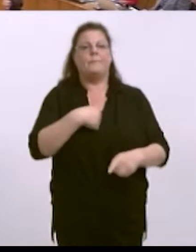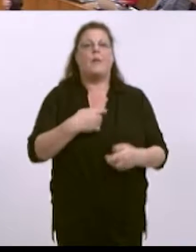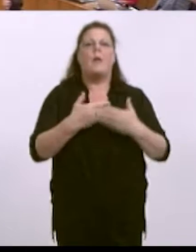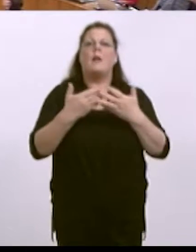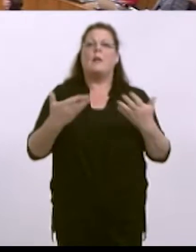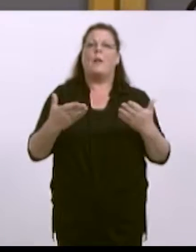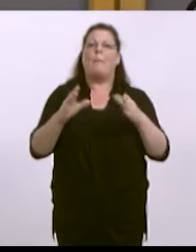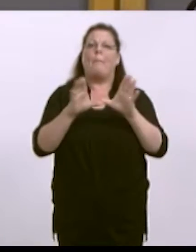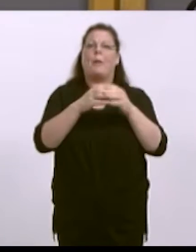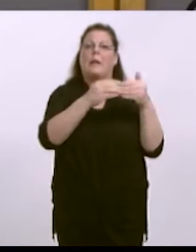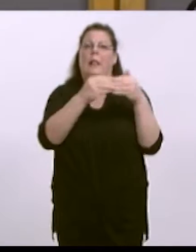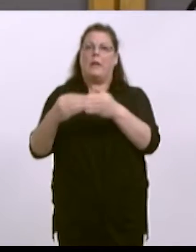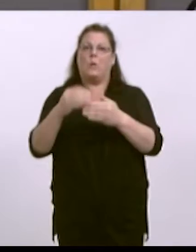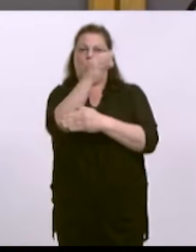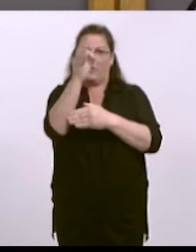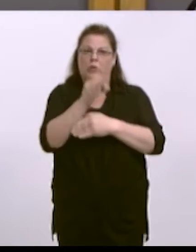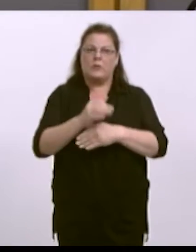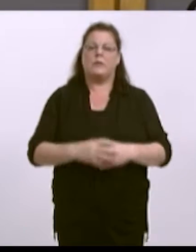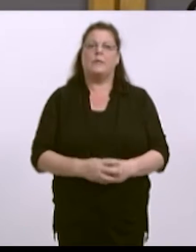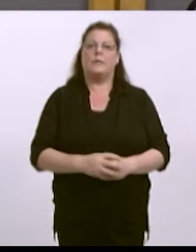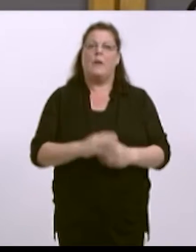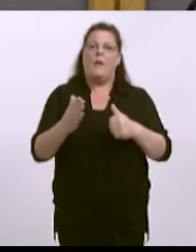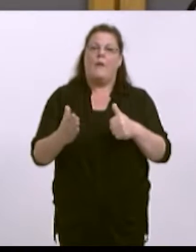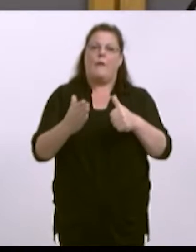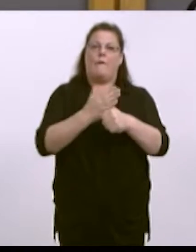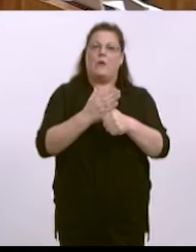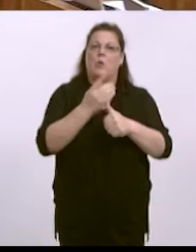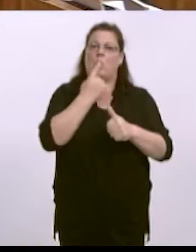Prif Weinidog, ac, yn gyntaf yr wythnos yma, arweinydd grwp UKIP, Neil Hamilton.